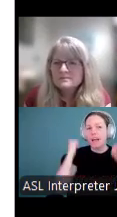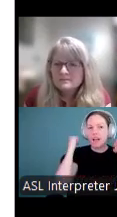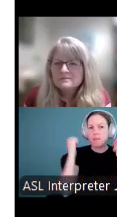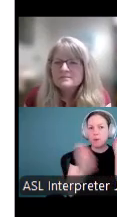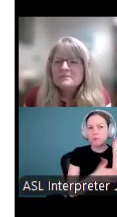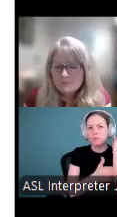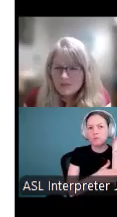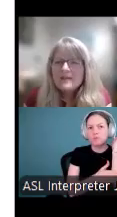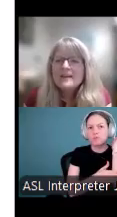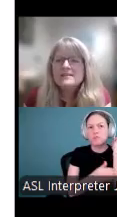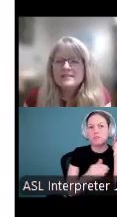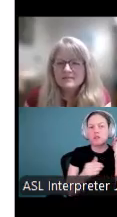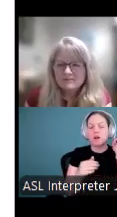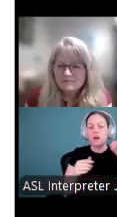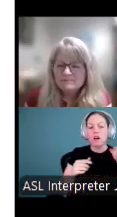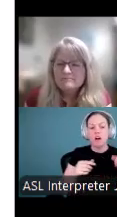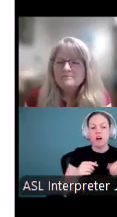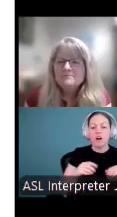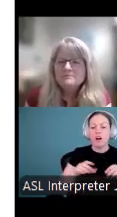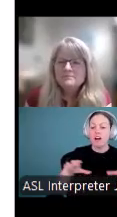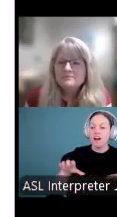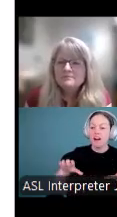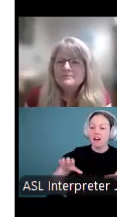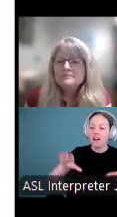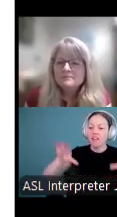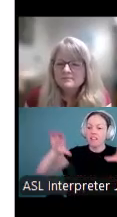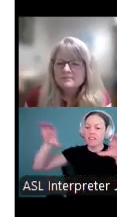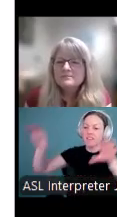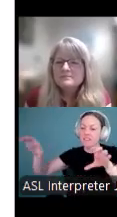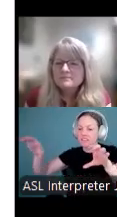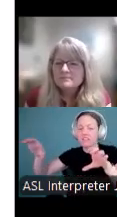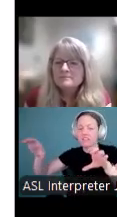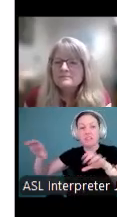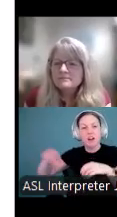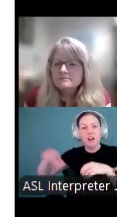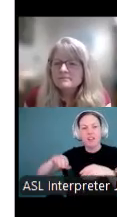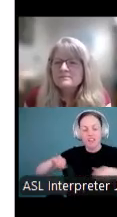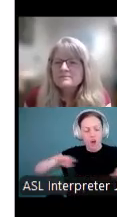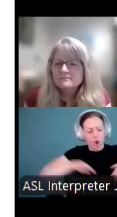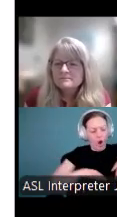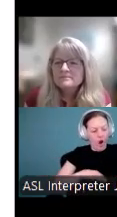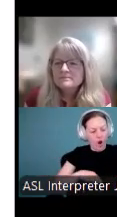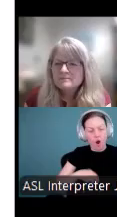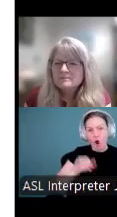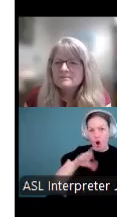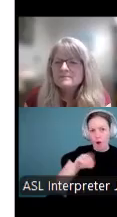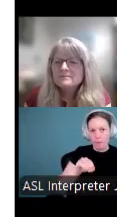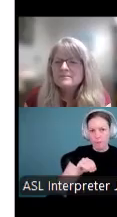of the couch, and then I'll actually tuck their knees up underneath them, so they're kind of in a knees and elbows